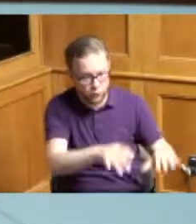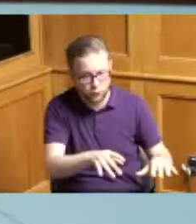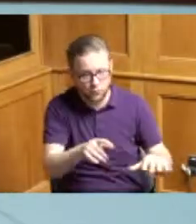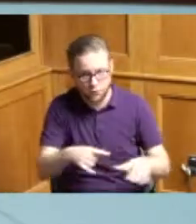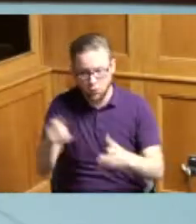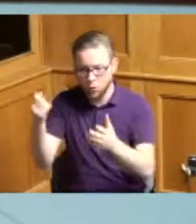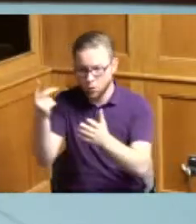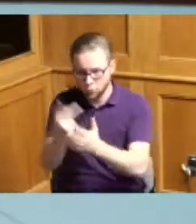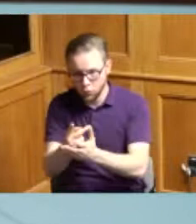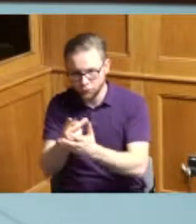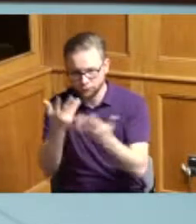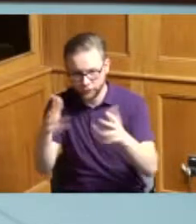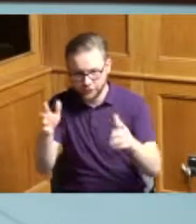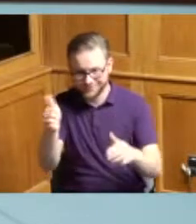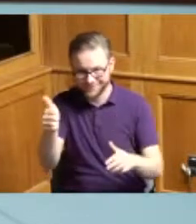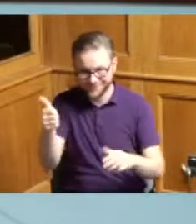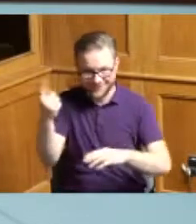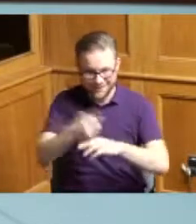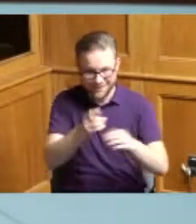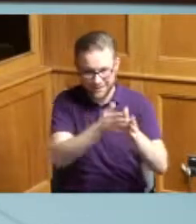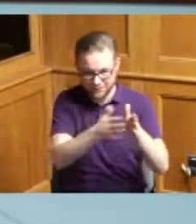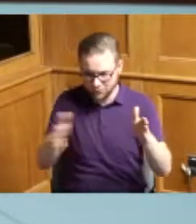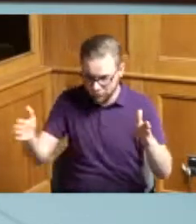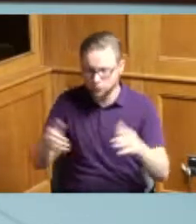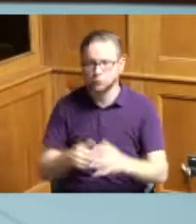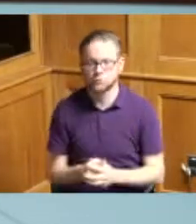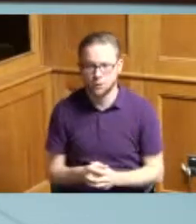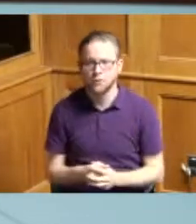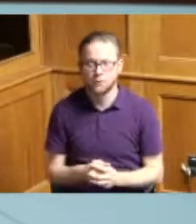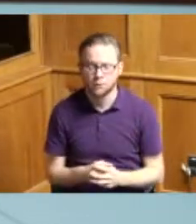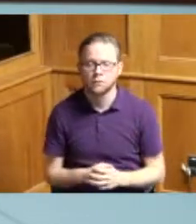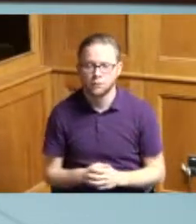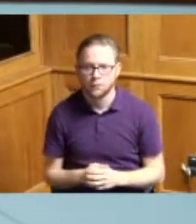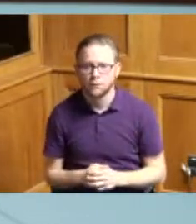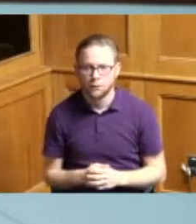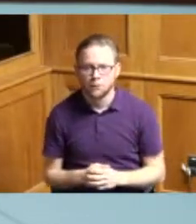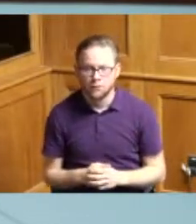we get and be making decisions and working in those applications within a 10-day time